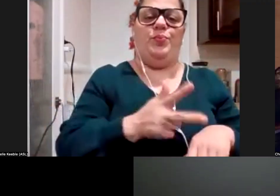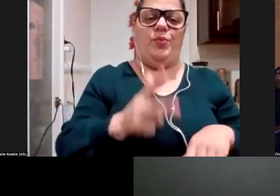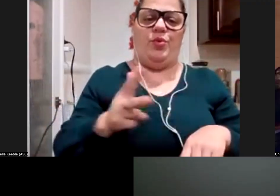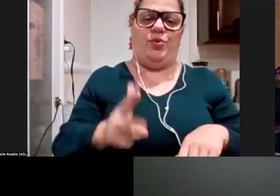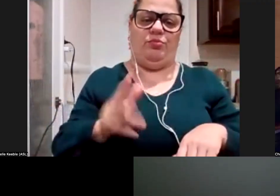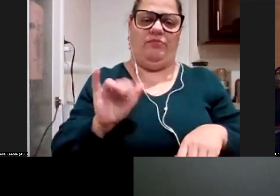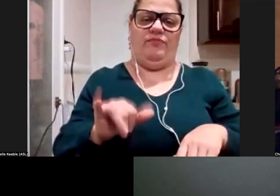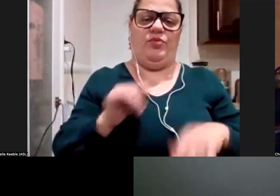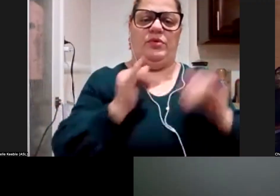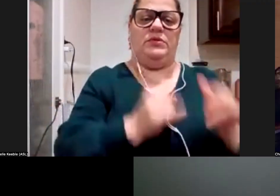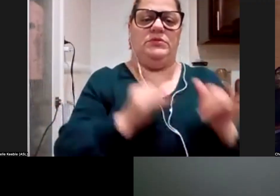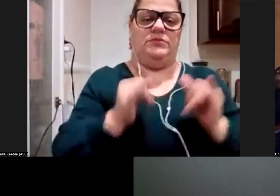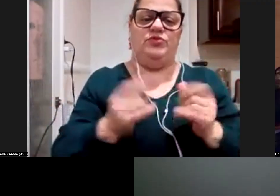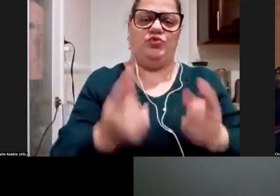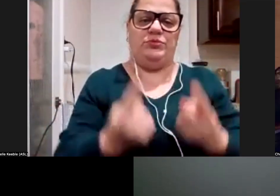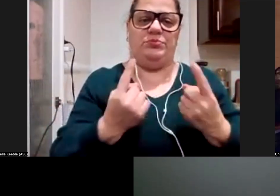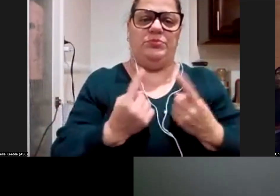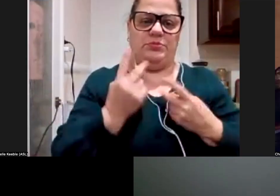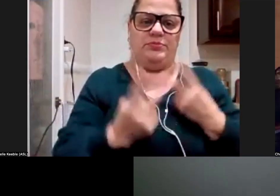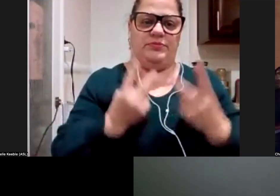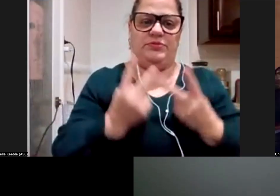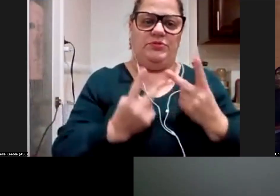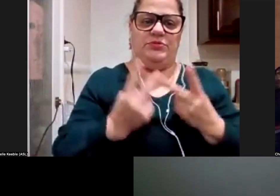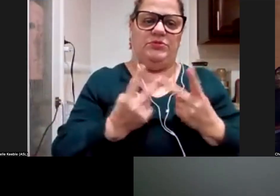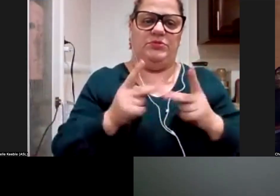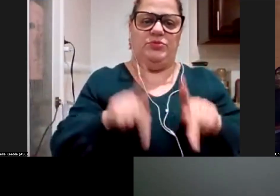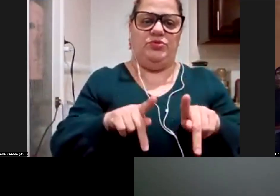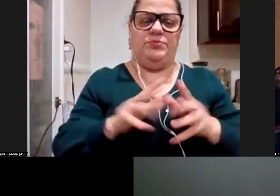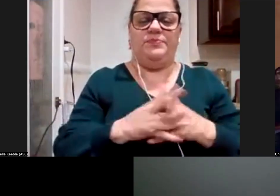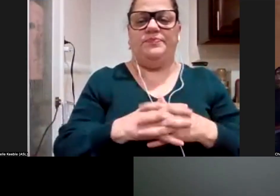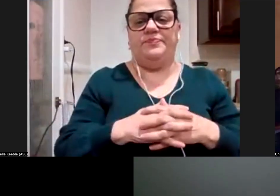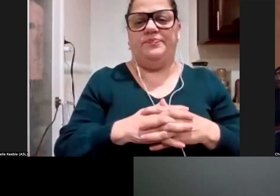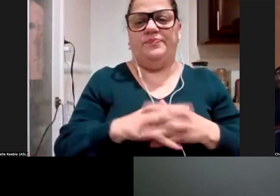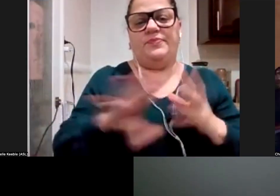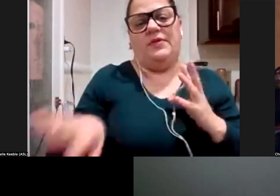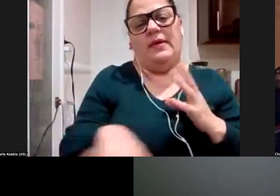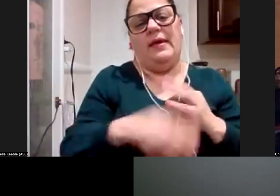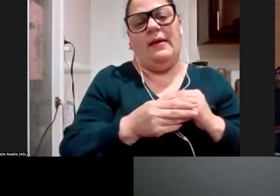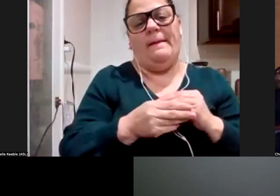individuals that visit in person. [CHRIS] Just to add to Natalie,